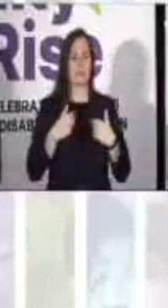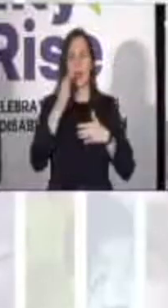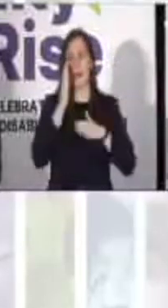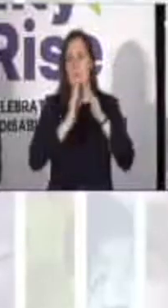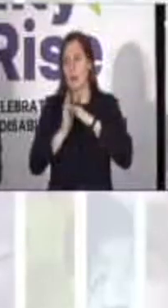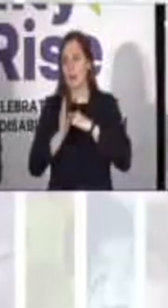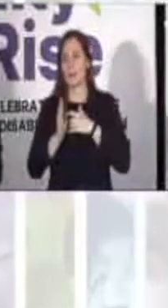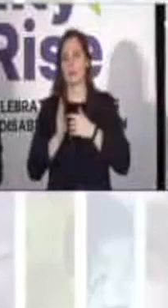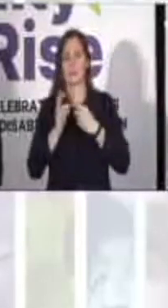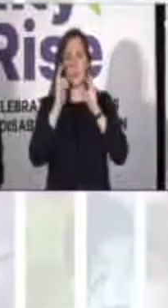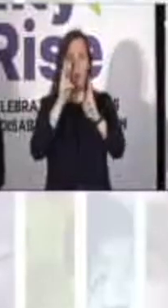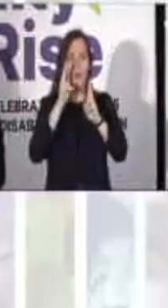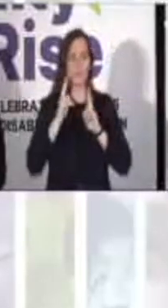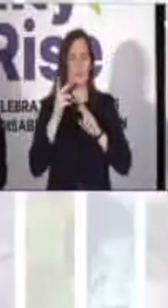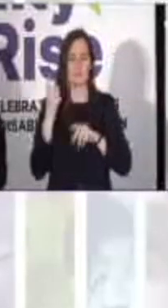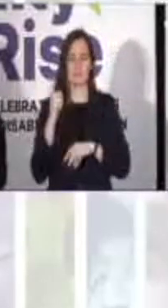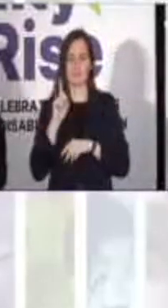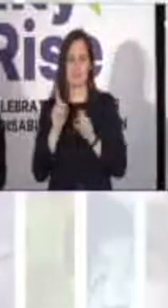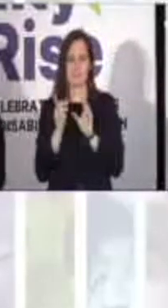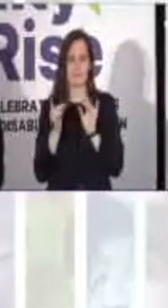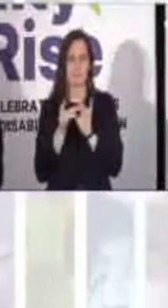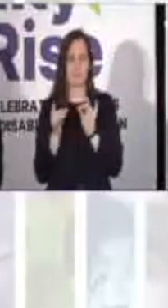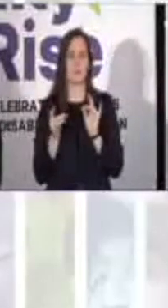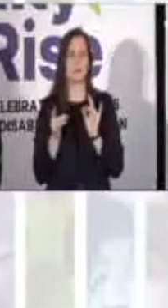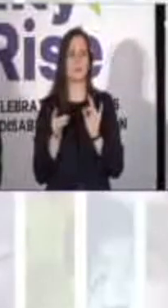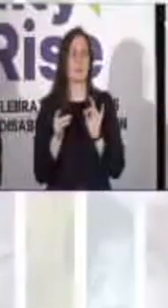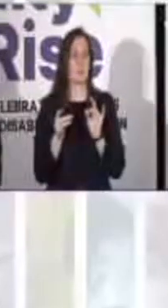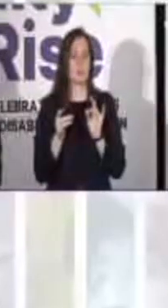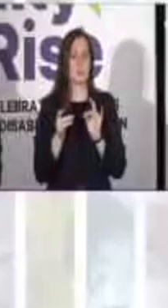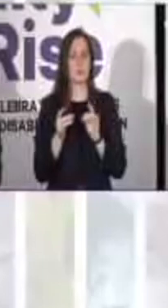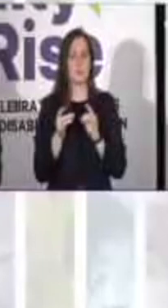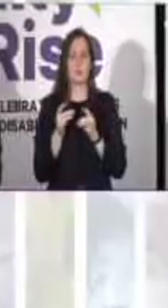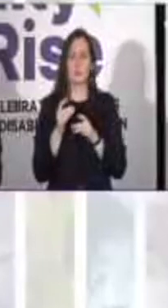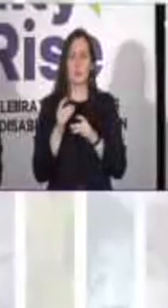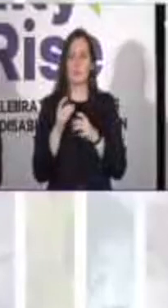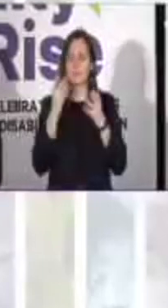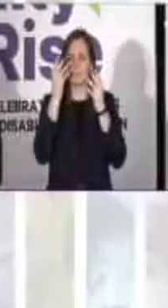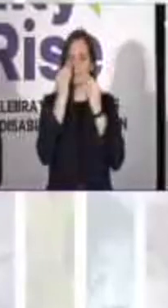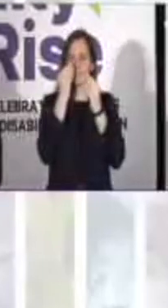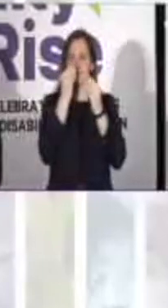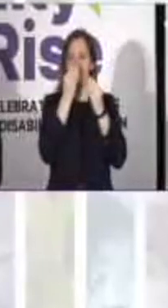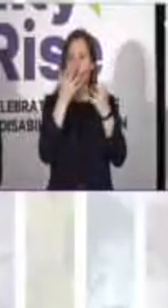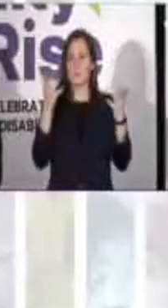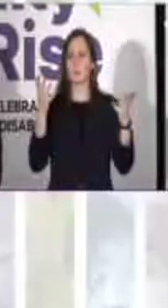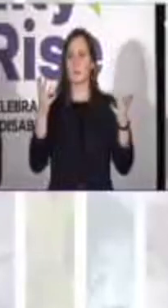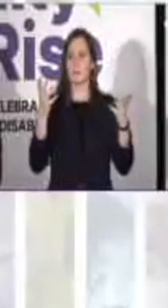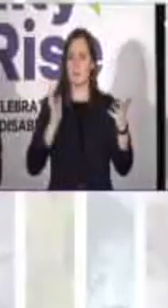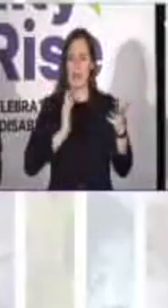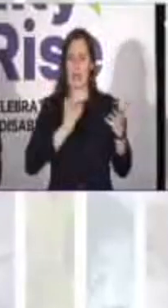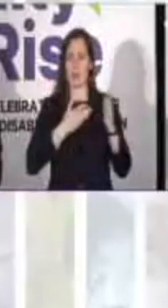IN FRONT OF ALL THE TO SHARE A SMALL BUT VERY IMPORTANT PIECE OF MY STORY.